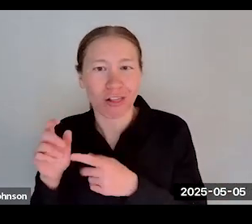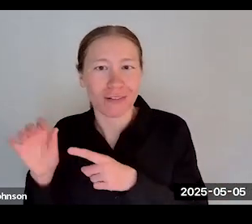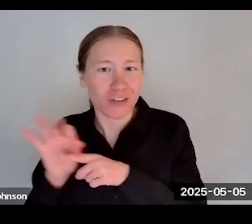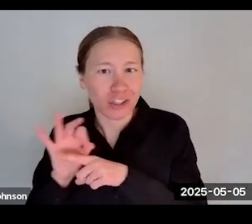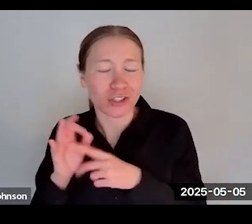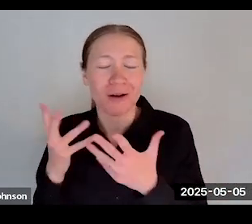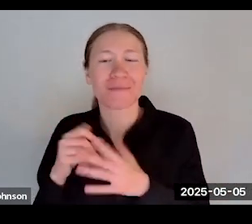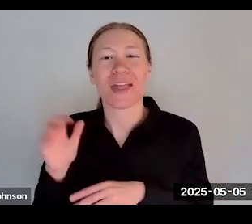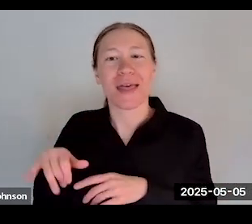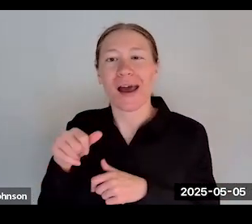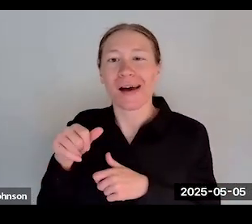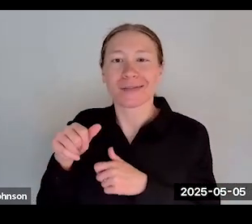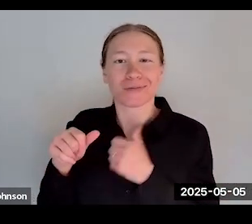watering the plants in the office.